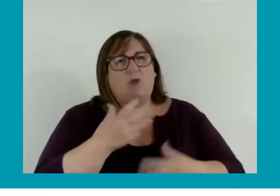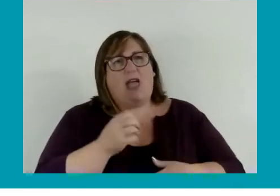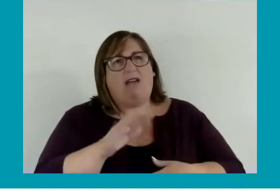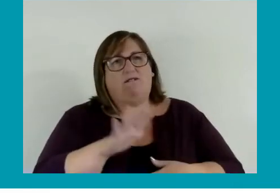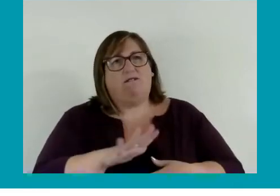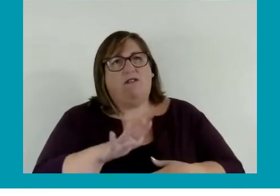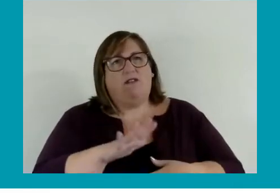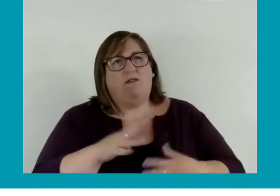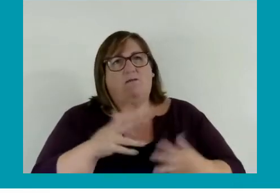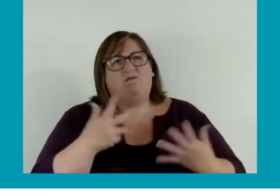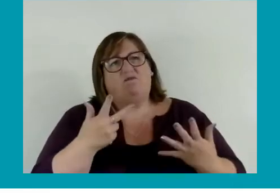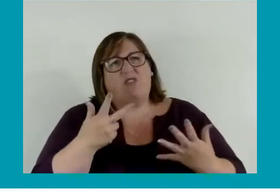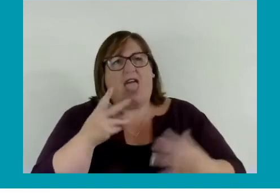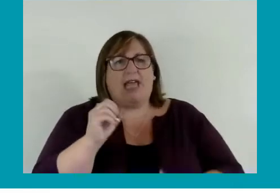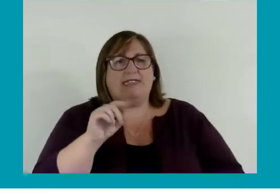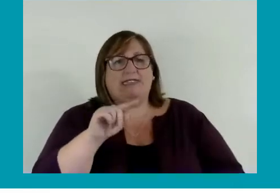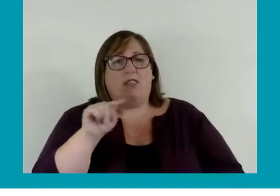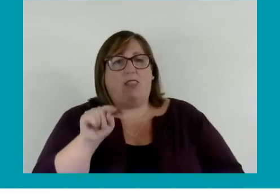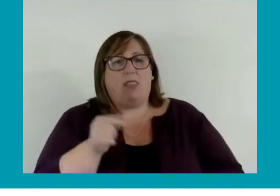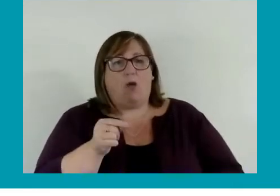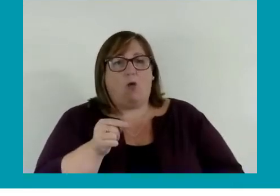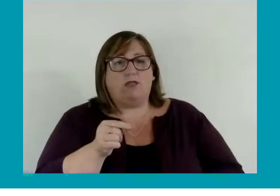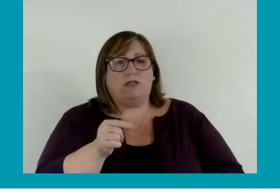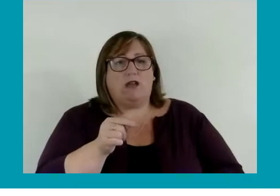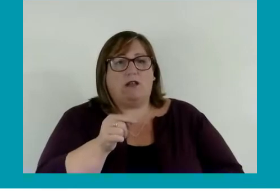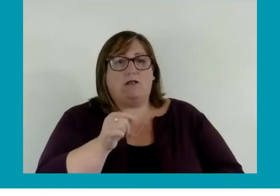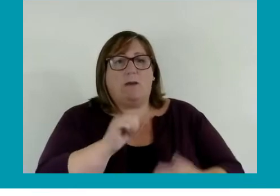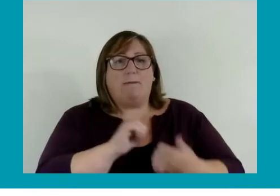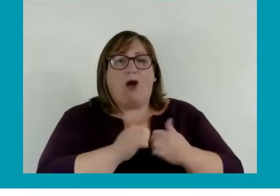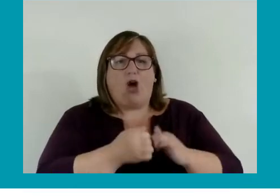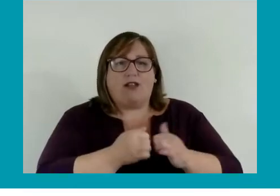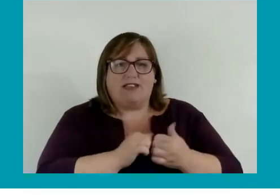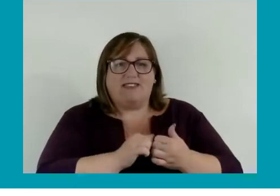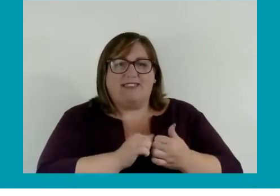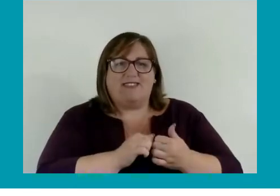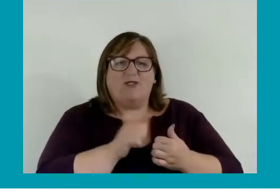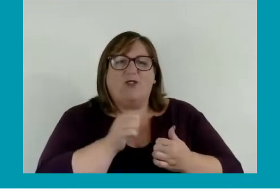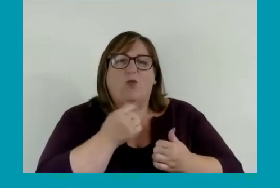probably quite a lot today that's how we refer to colleagues staff within the organization we